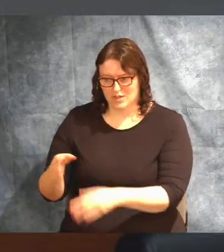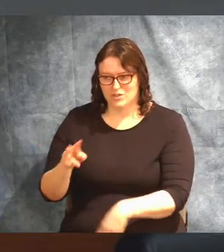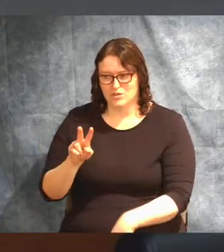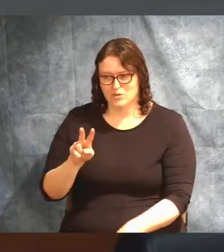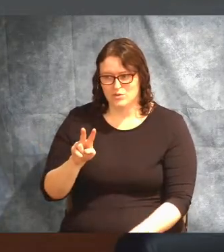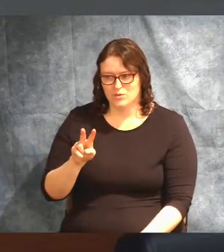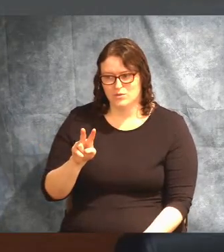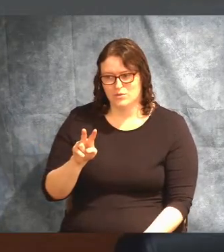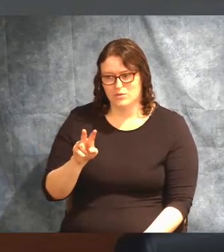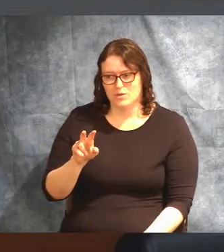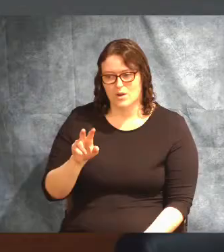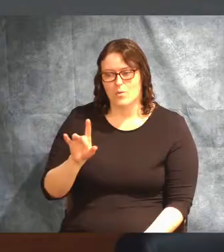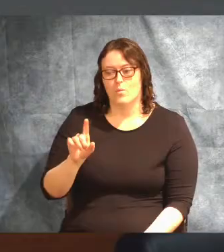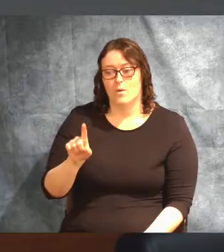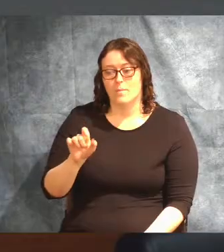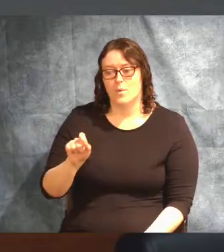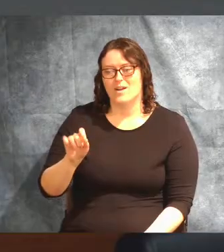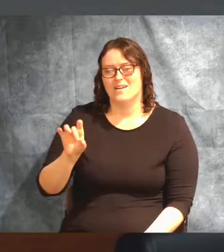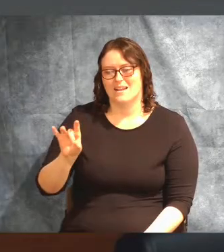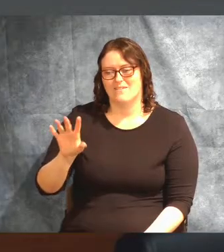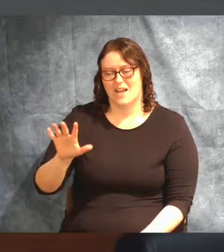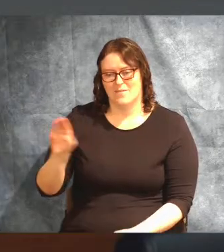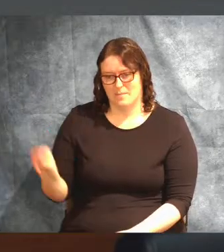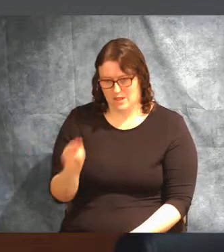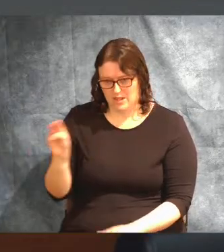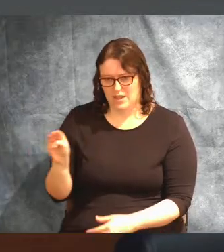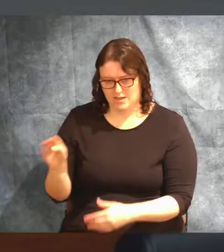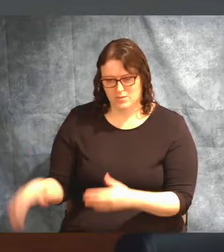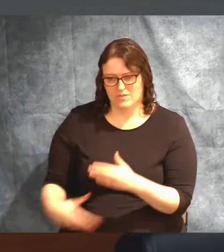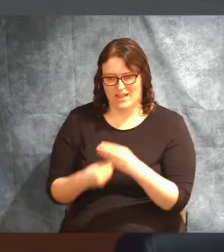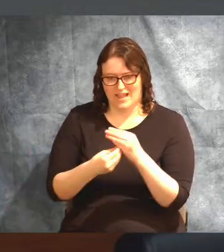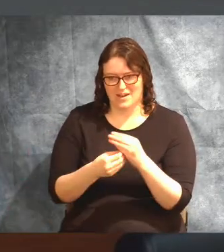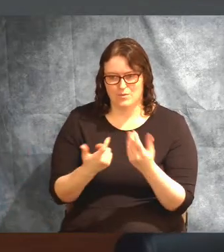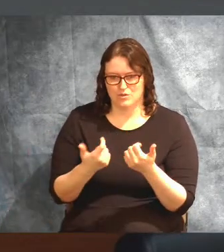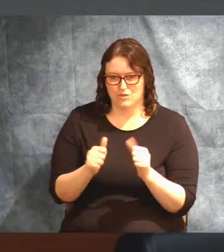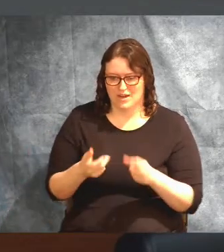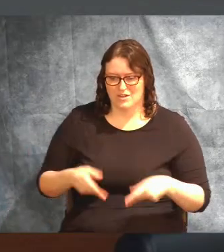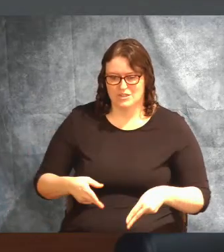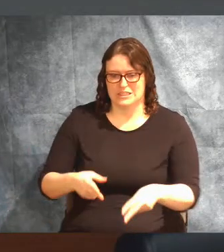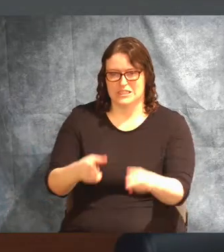is on as a by leave as we're trying to expedite things as much as possible to make sure this